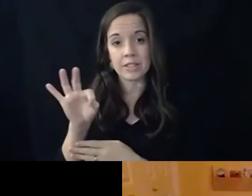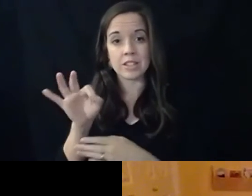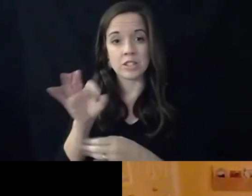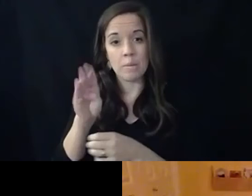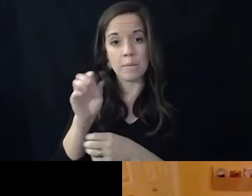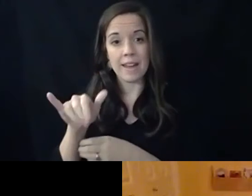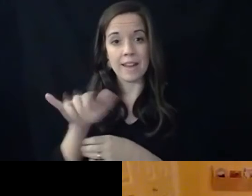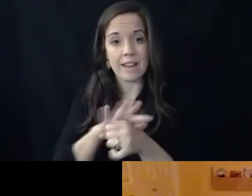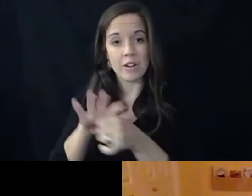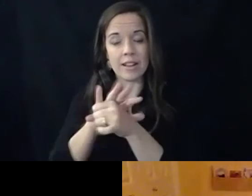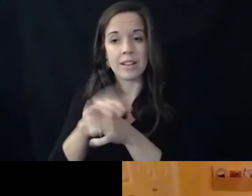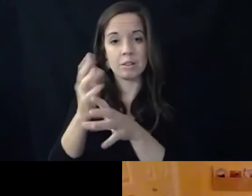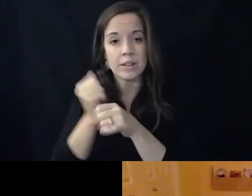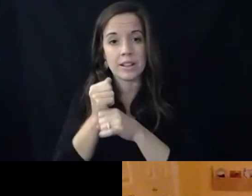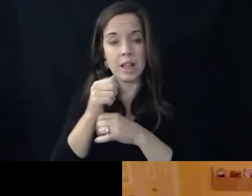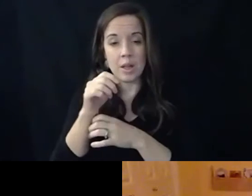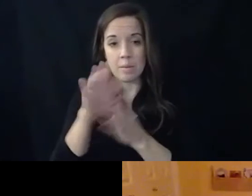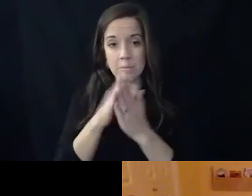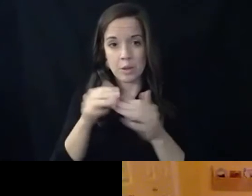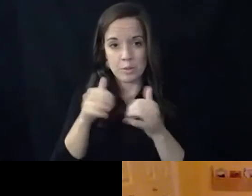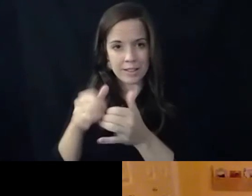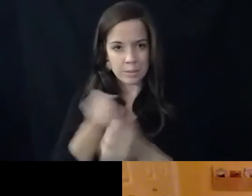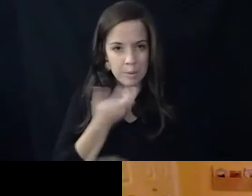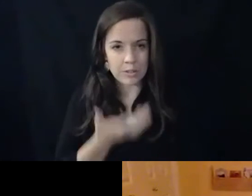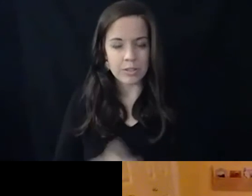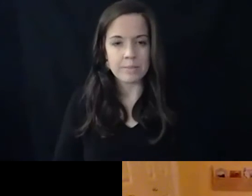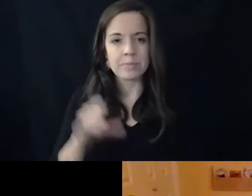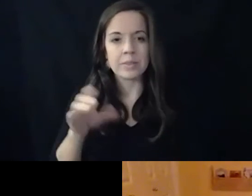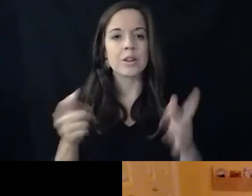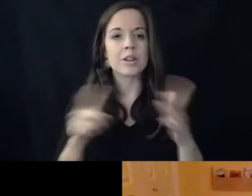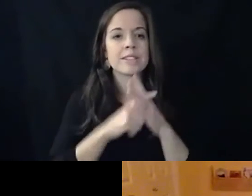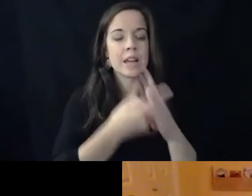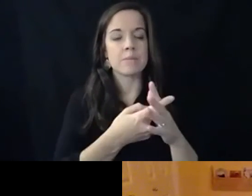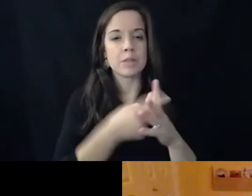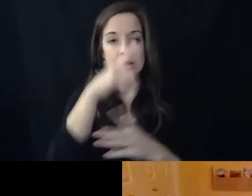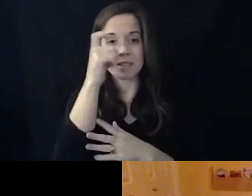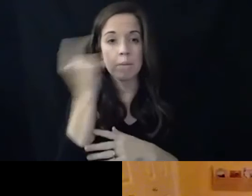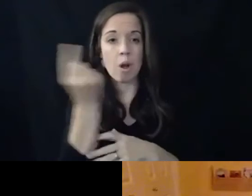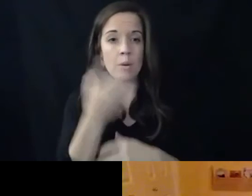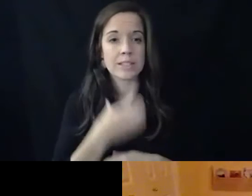in poetry, her debut collection Some Are Always Hungry was published by The University of Nebraska